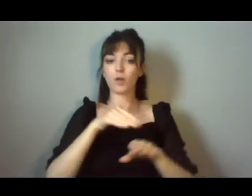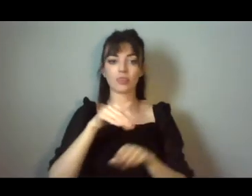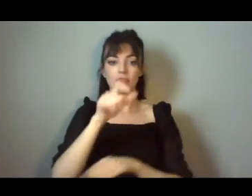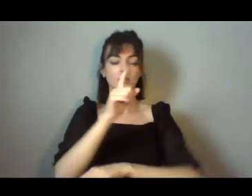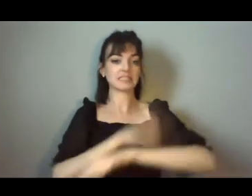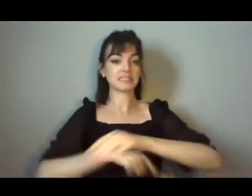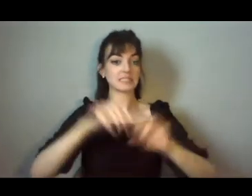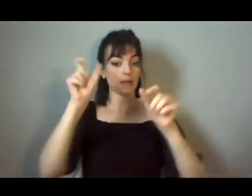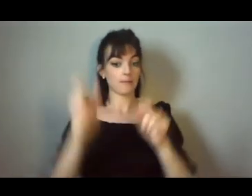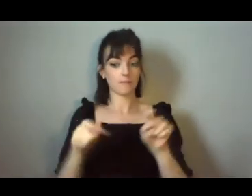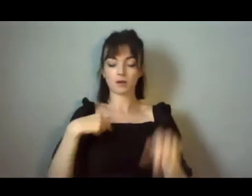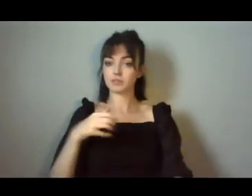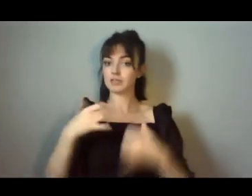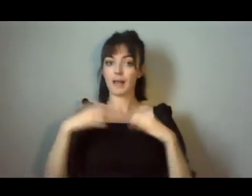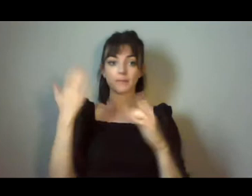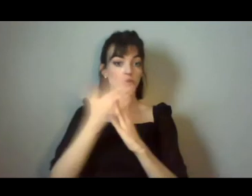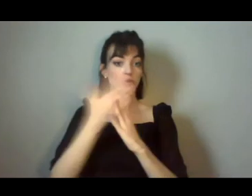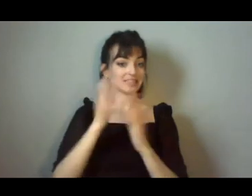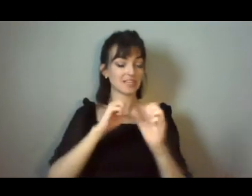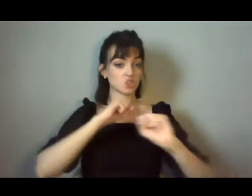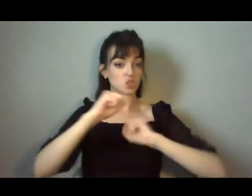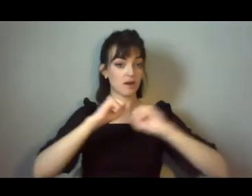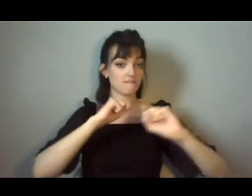access our service, if that's the service that they receive, that they're supported